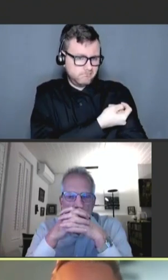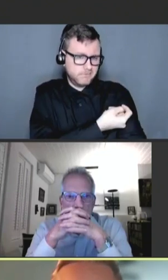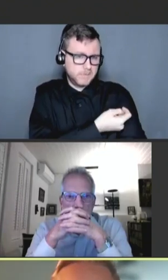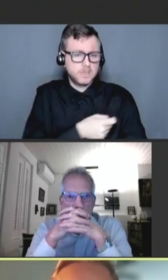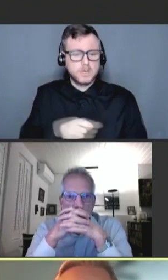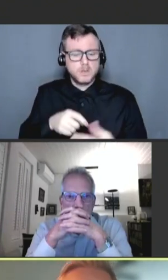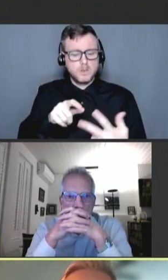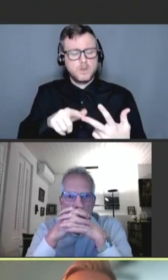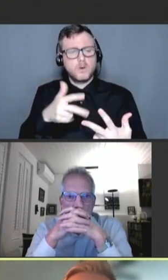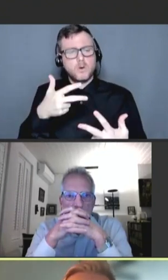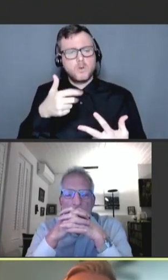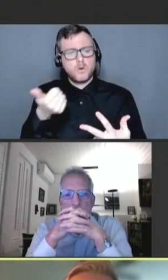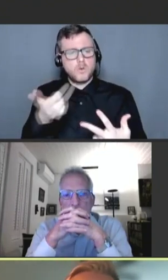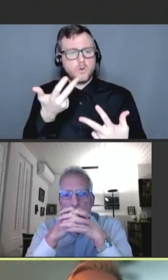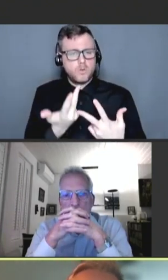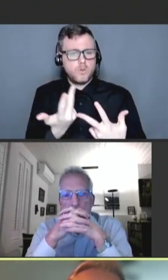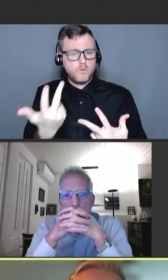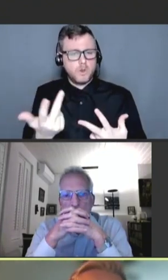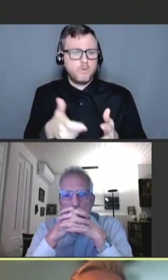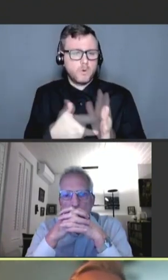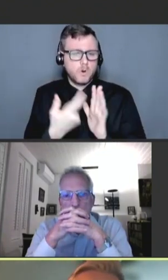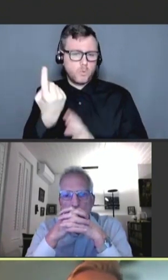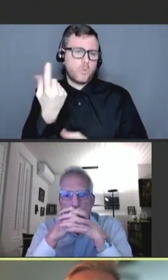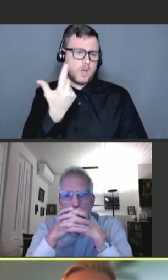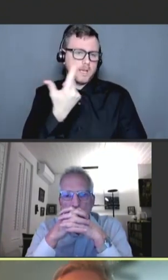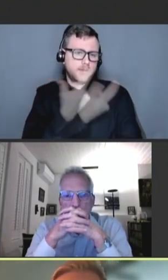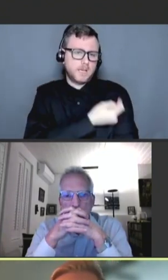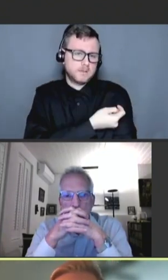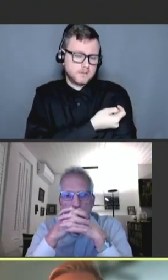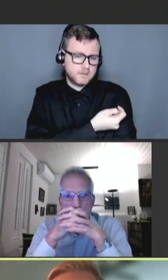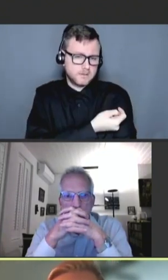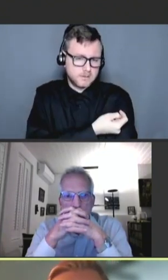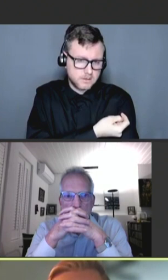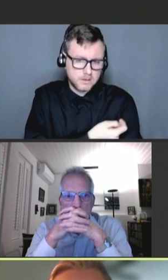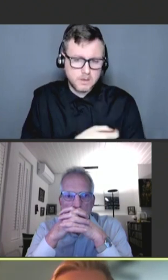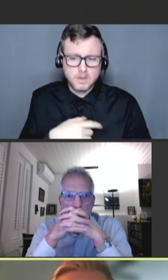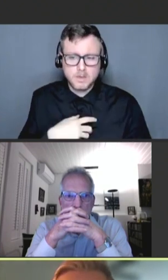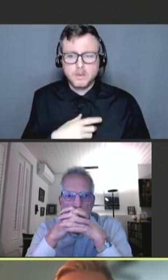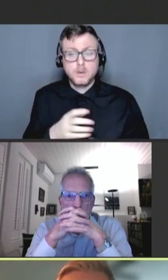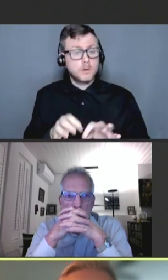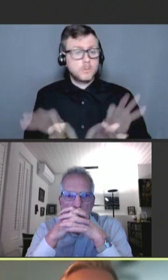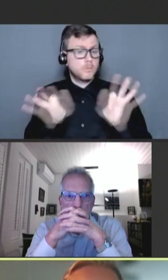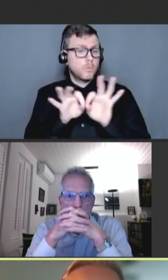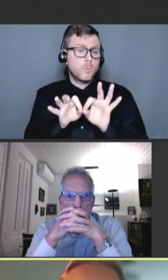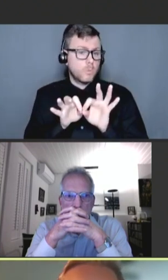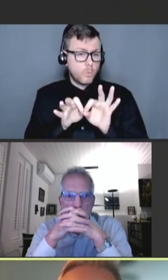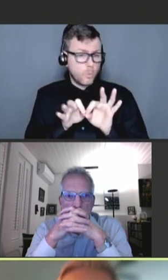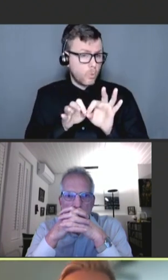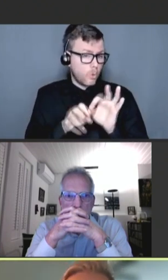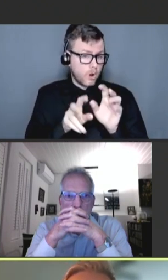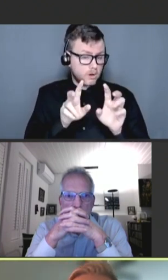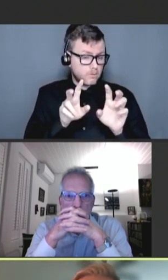studies only recorded one dose of vaccine, and the key findings are summarized on this slide. All six